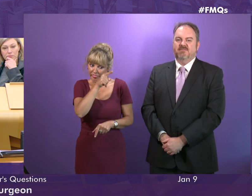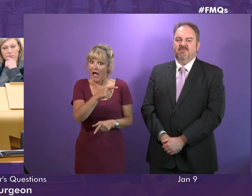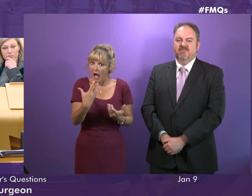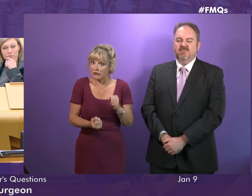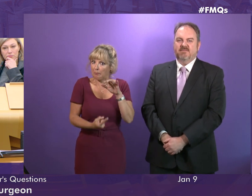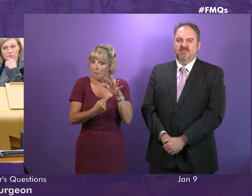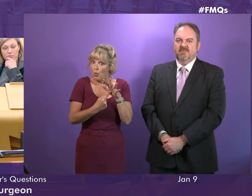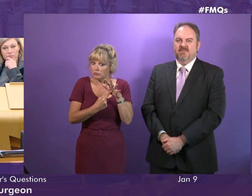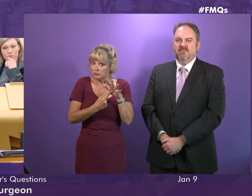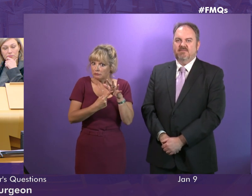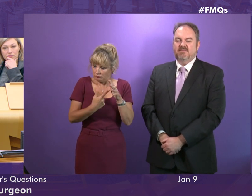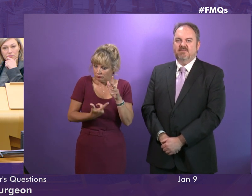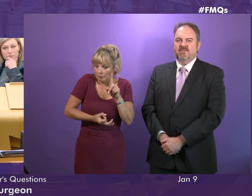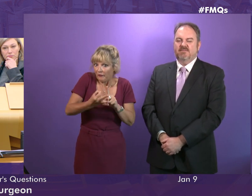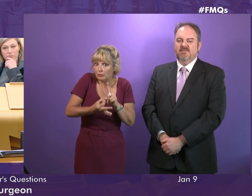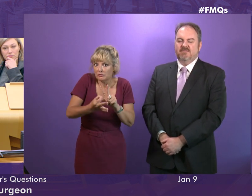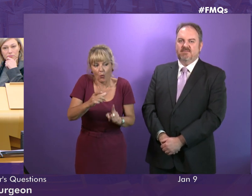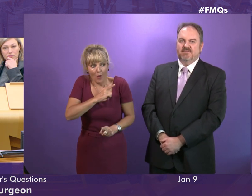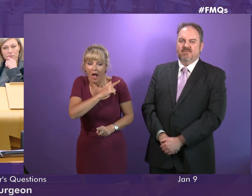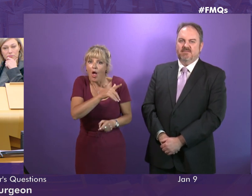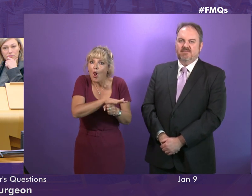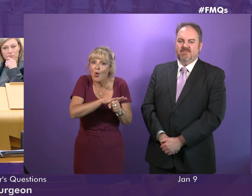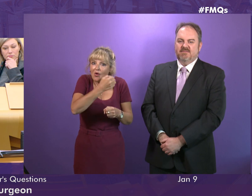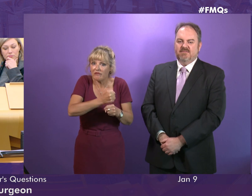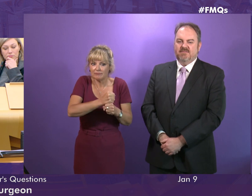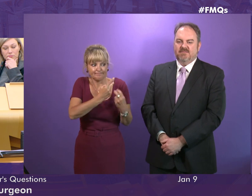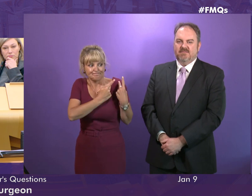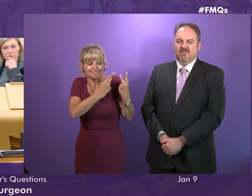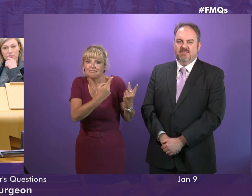important steps in the right direction by giving new powers to local government. Alongside